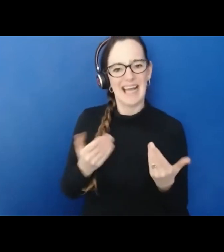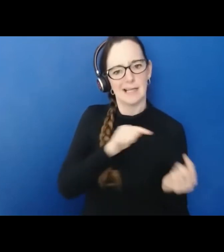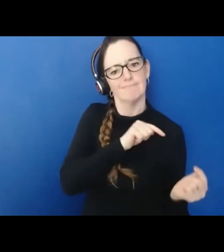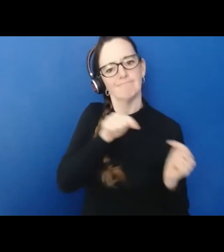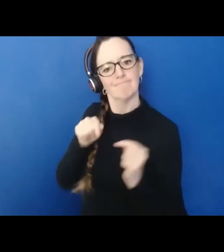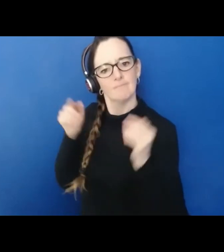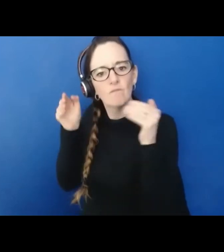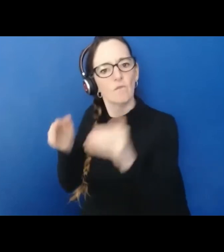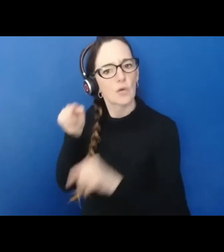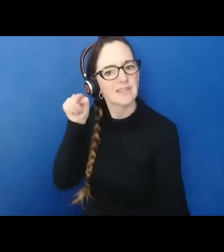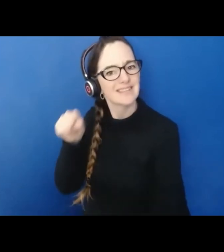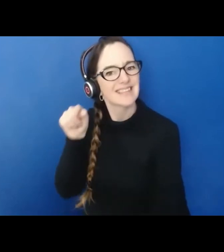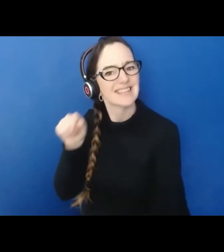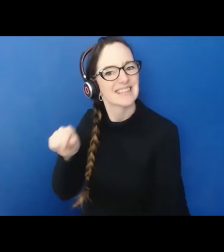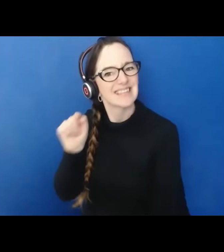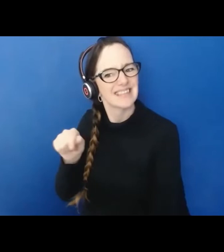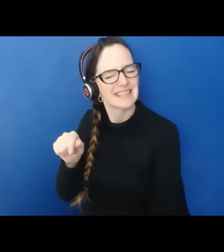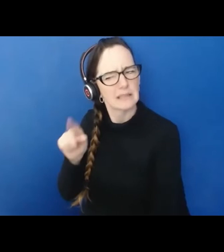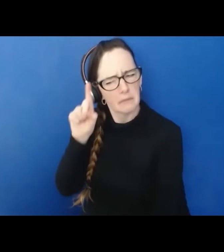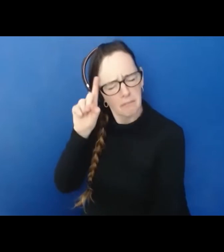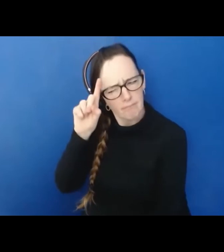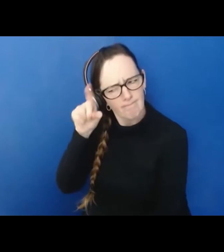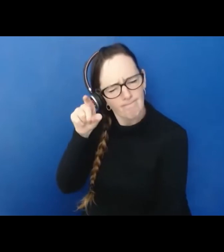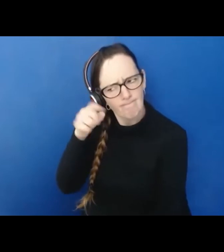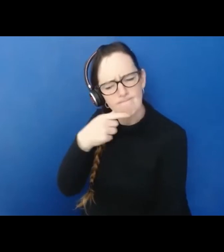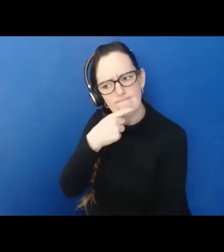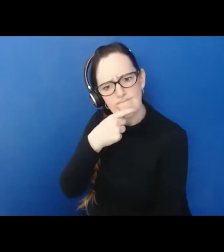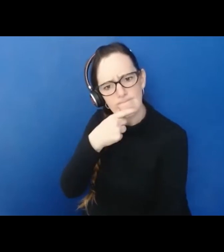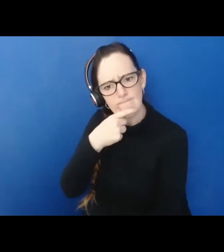and really get into the question of whether it's possible and if it is, how we talk about